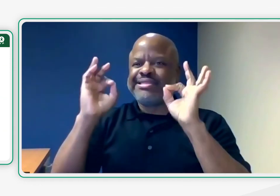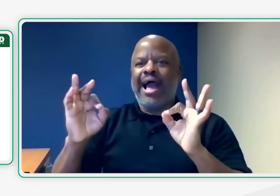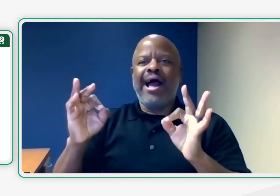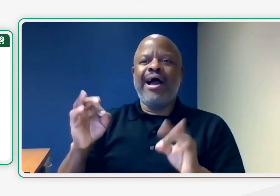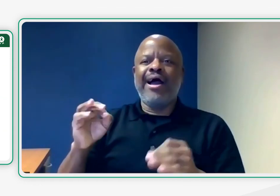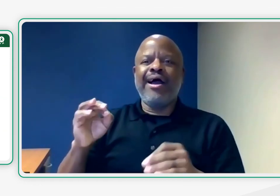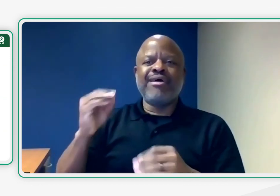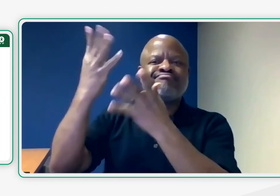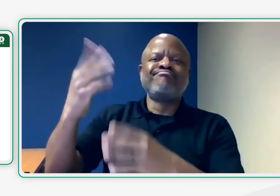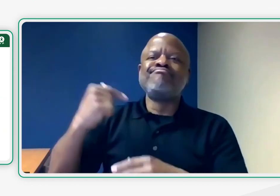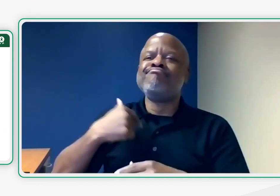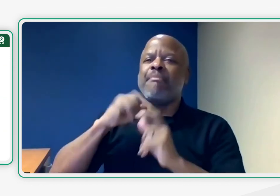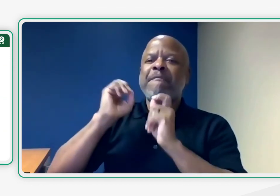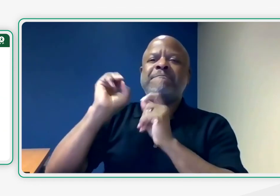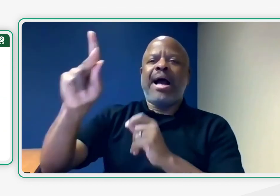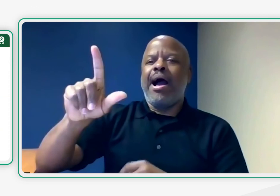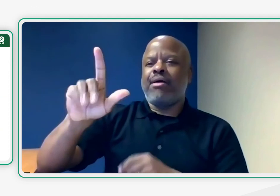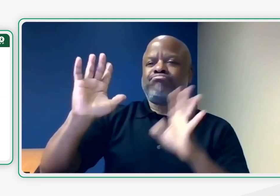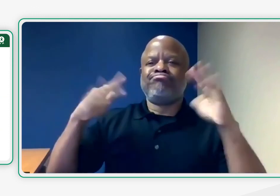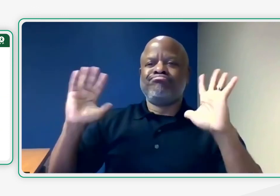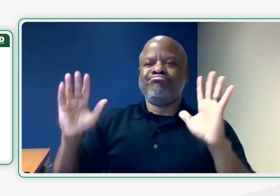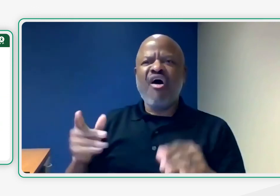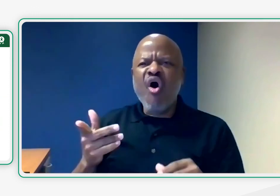It didn't make any sense at the time because we weren't using it. Again, because of the pandemic.